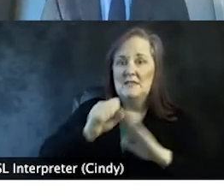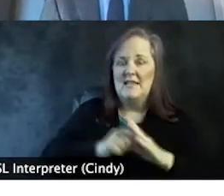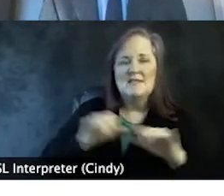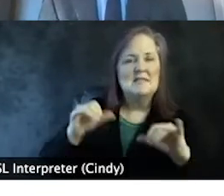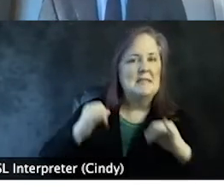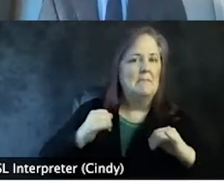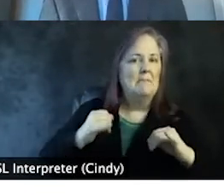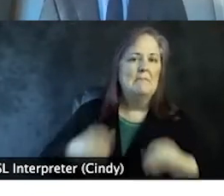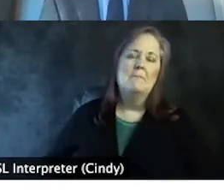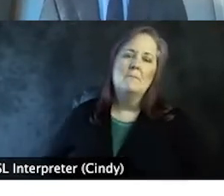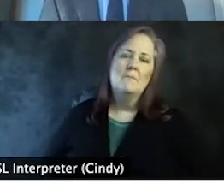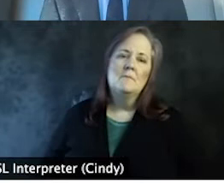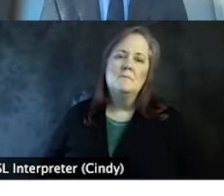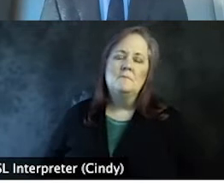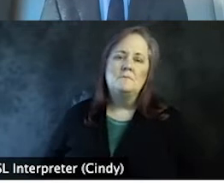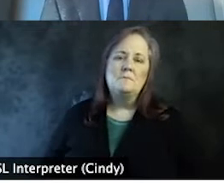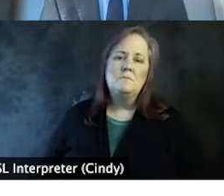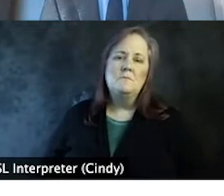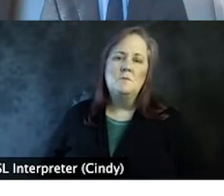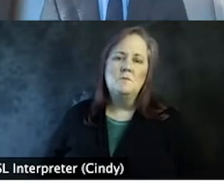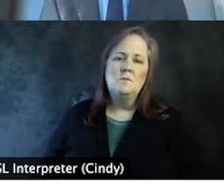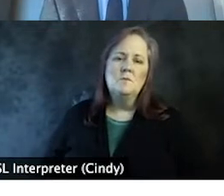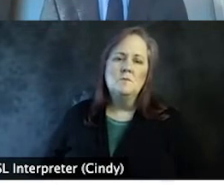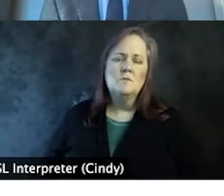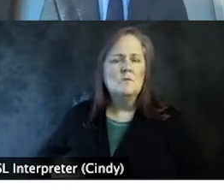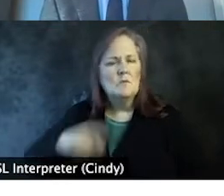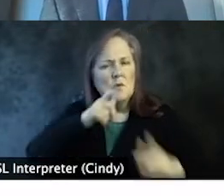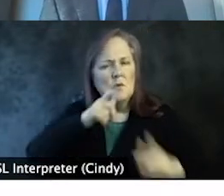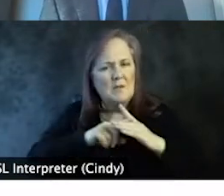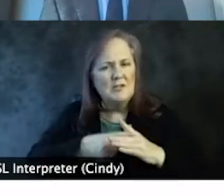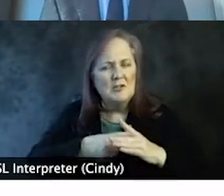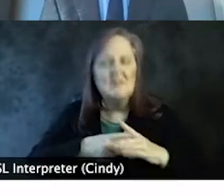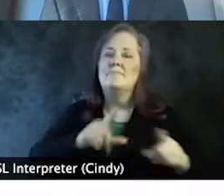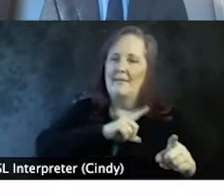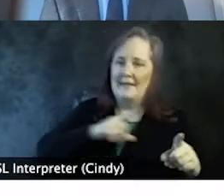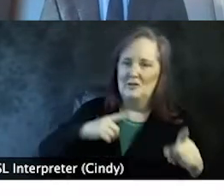And it also means that if a current homeowner moves, they end up paying a higher property tax bill